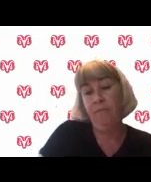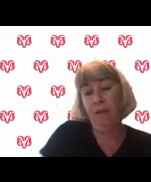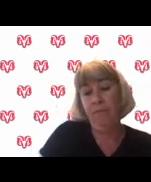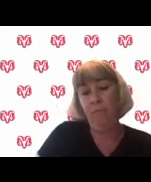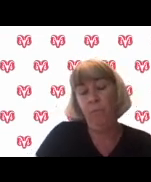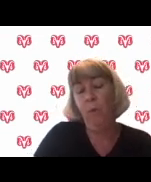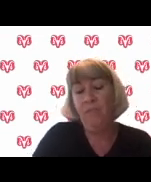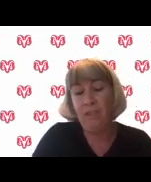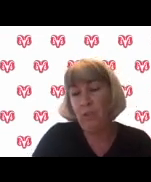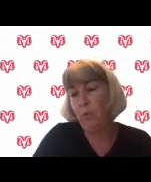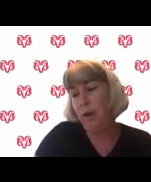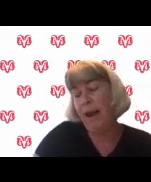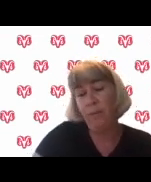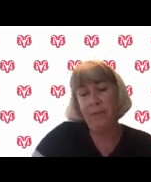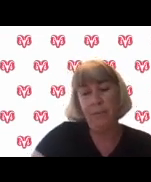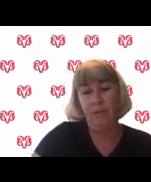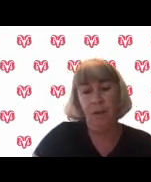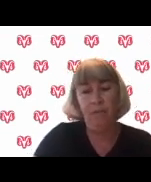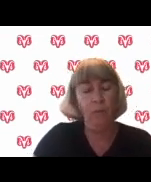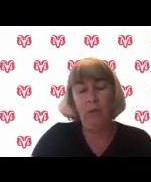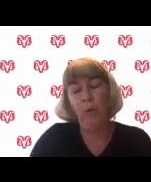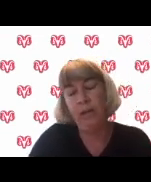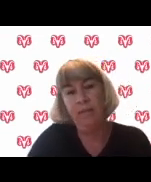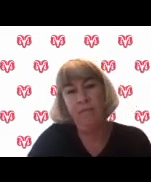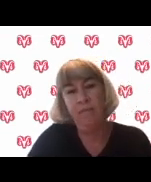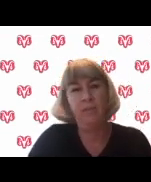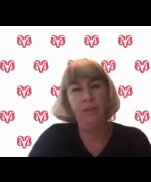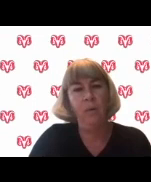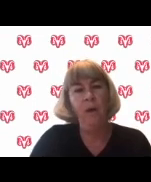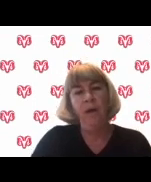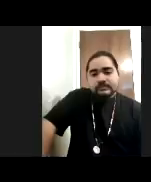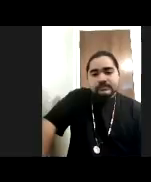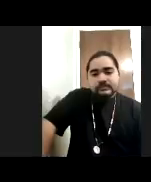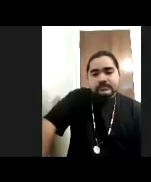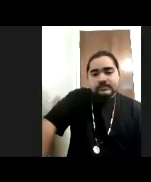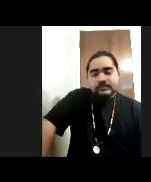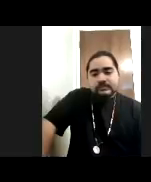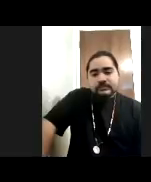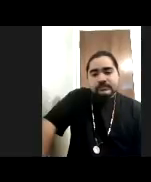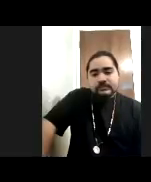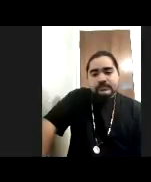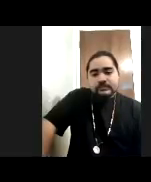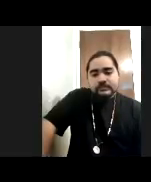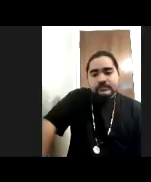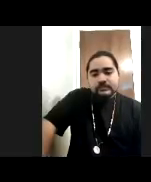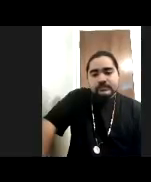of what they do or how to become involved or any of that. So I think really understanding